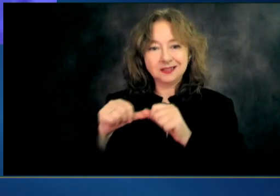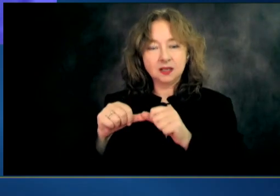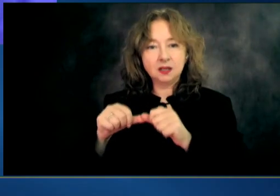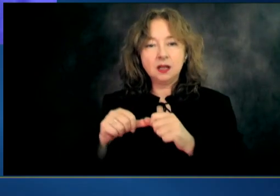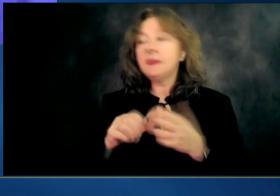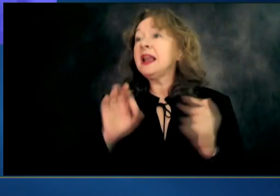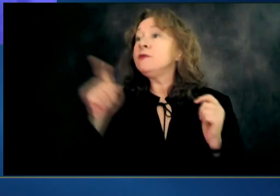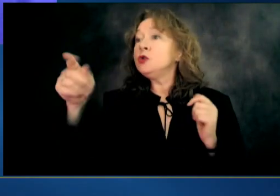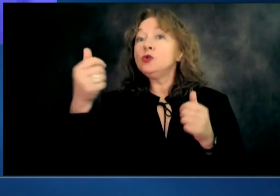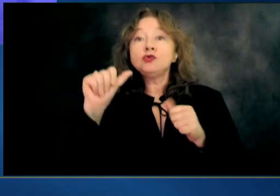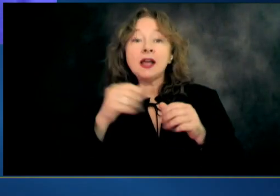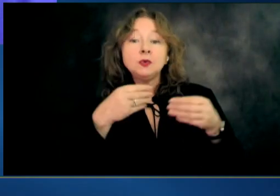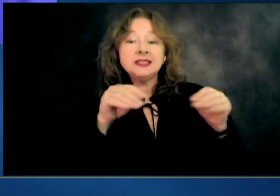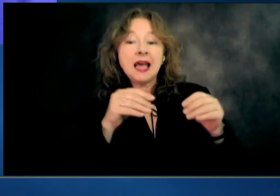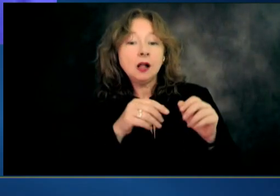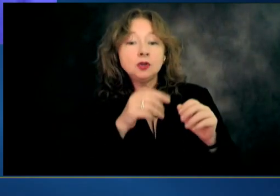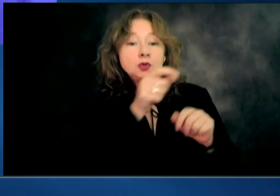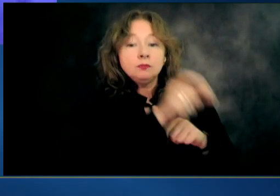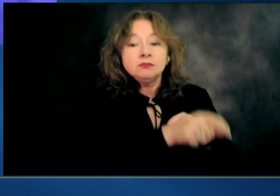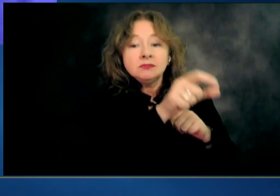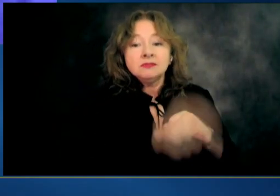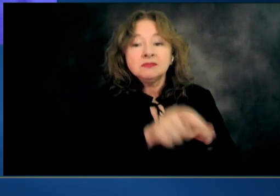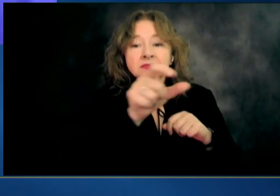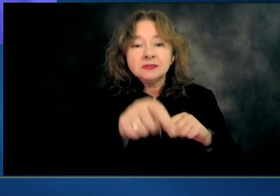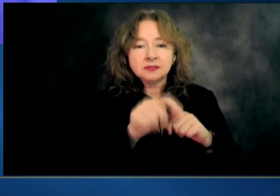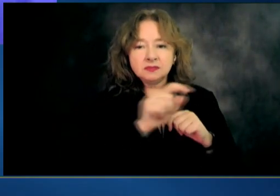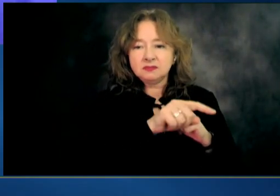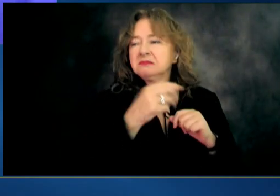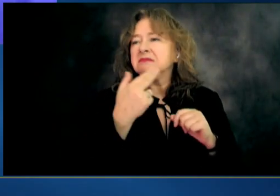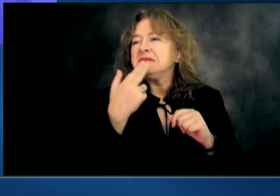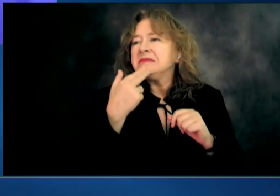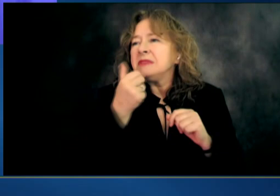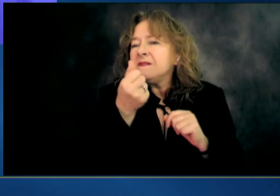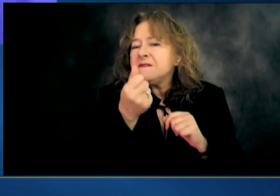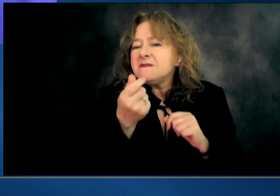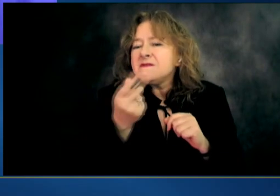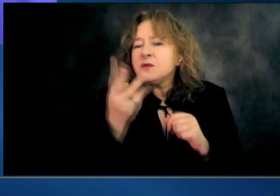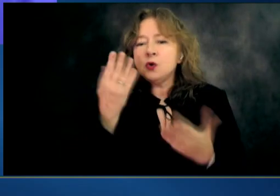individuals by yourself, only a few -- only a handful, will be able to afford that product.